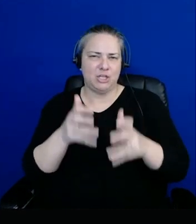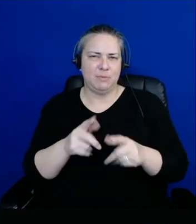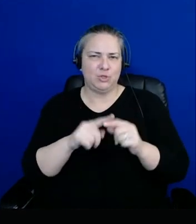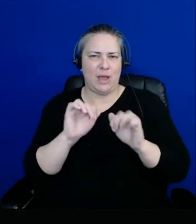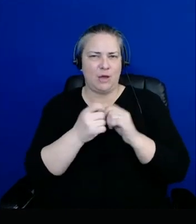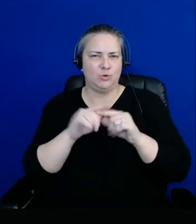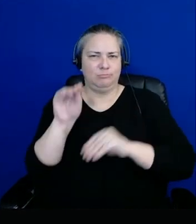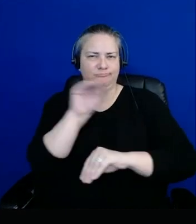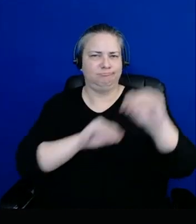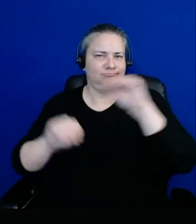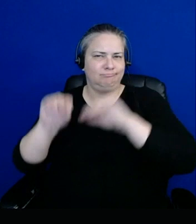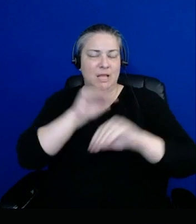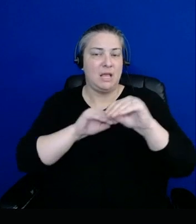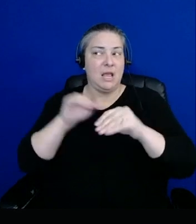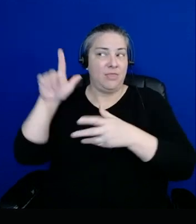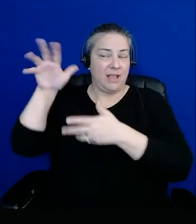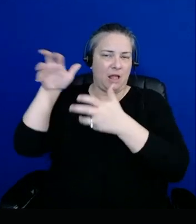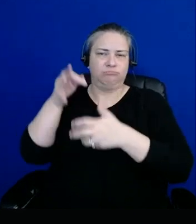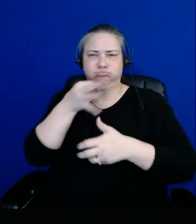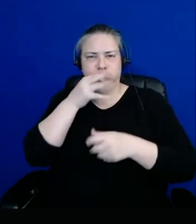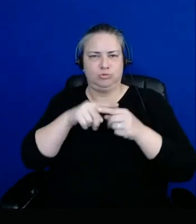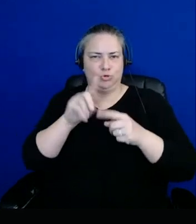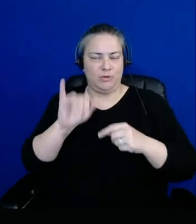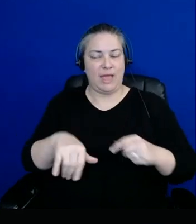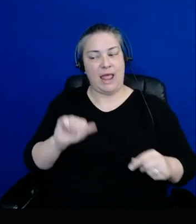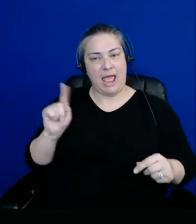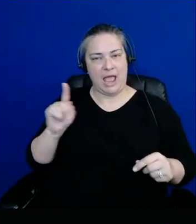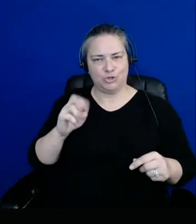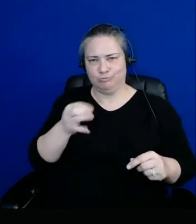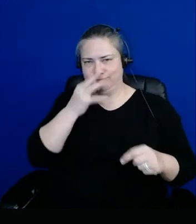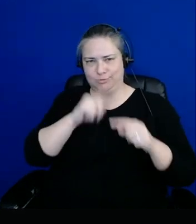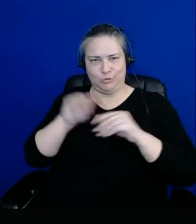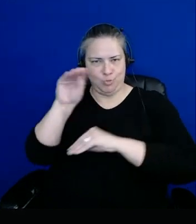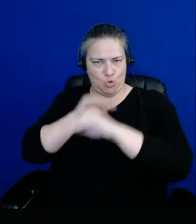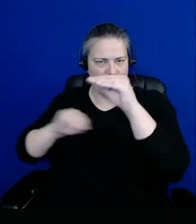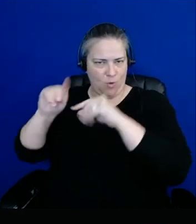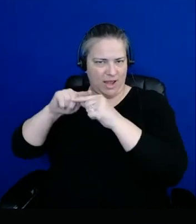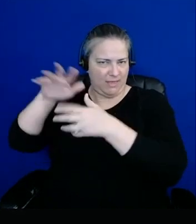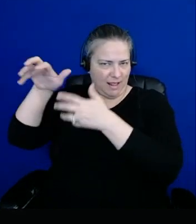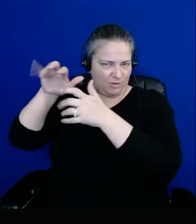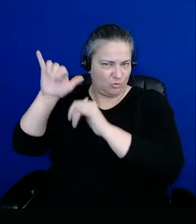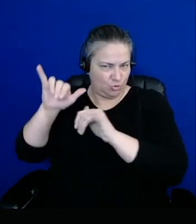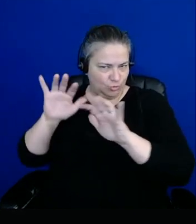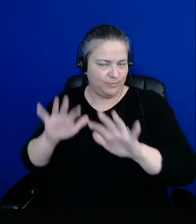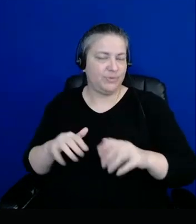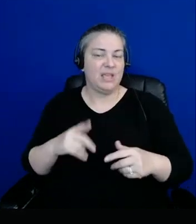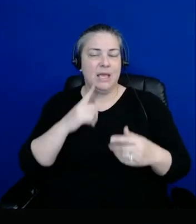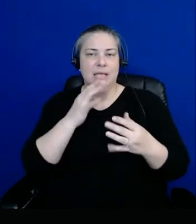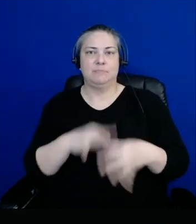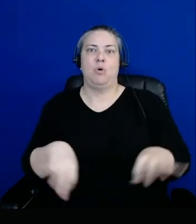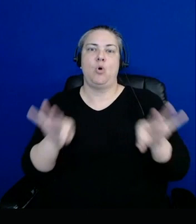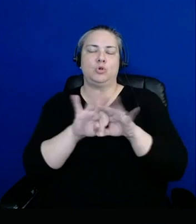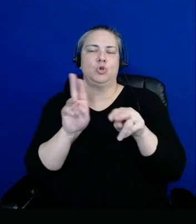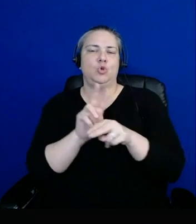and that's something the cloud is very good at, and Azure is very good at. It's a necessity these days to use virtualized file systems,